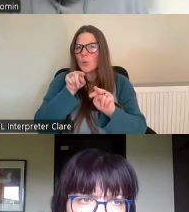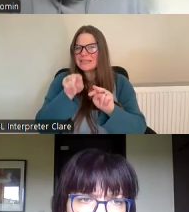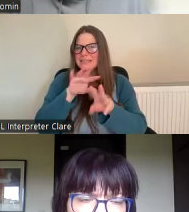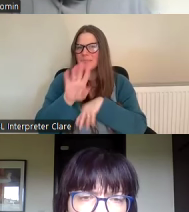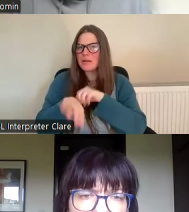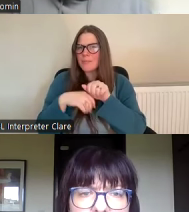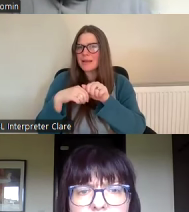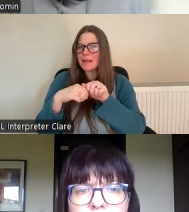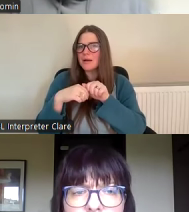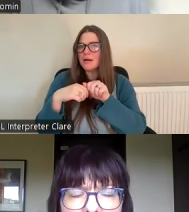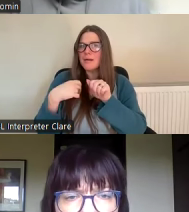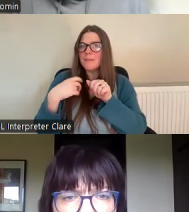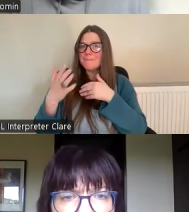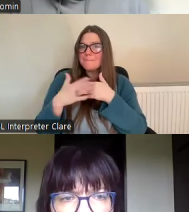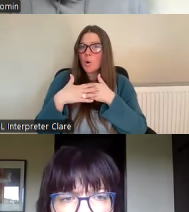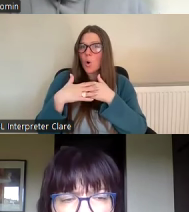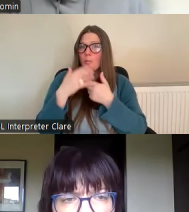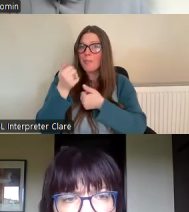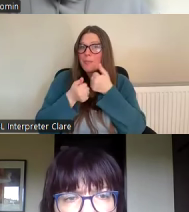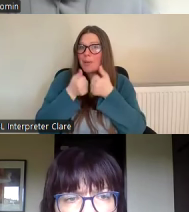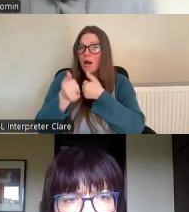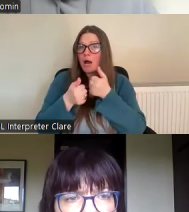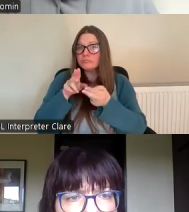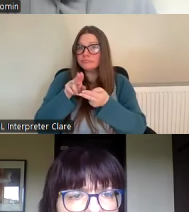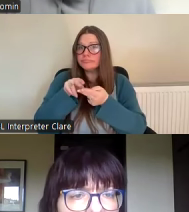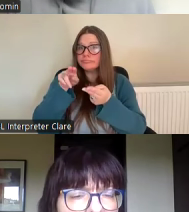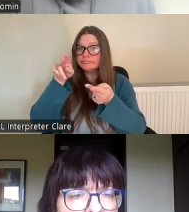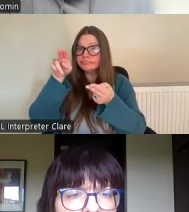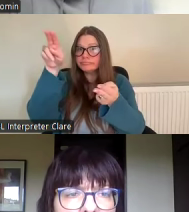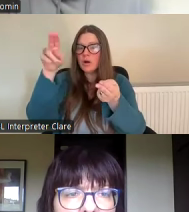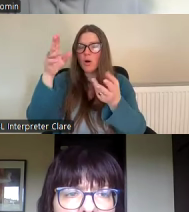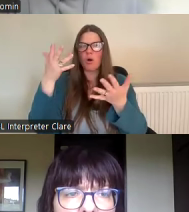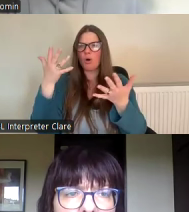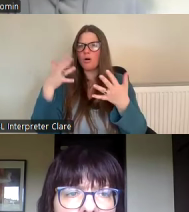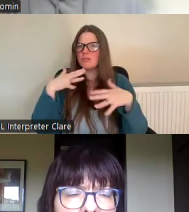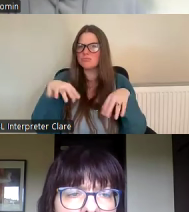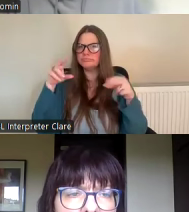I don't know, using shoes as an example, for example, you might have a brand